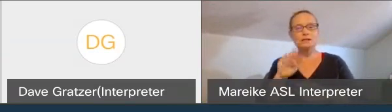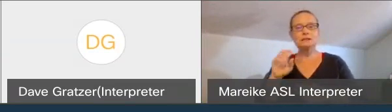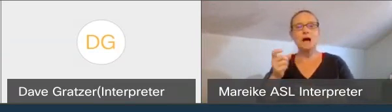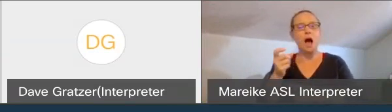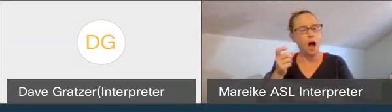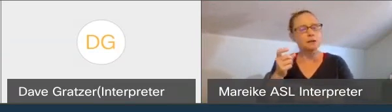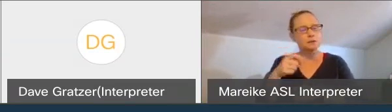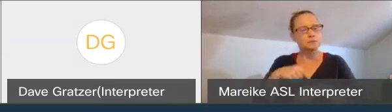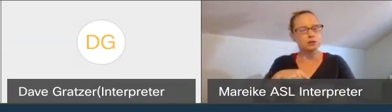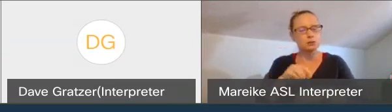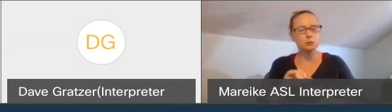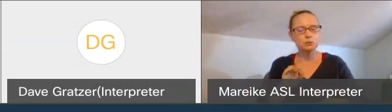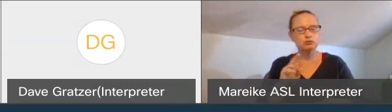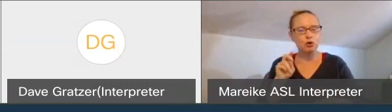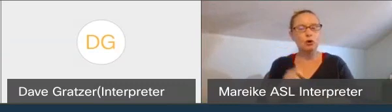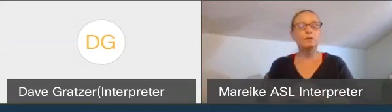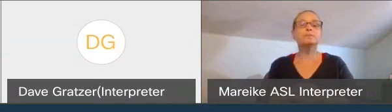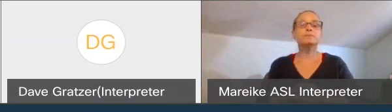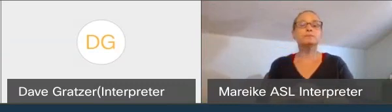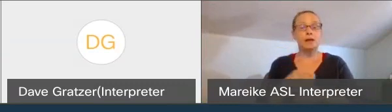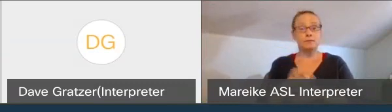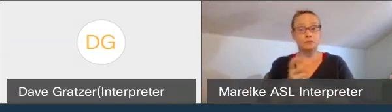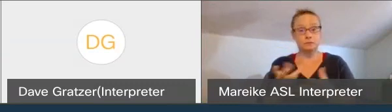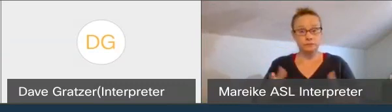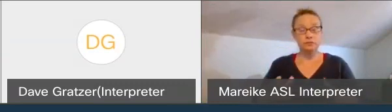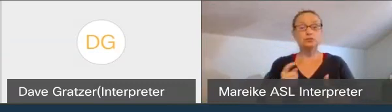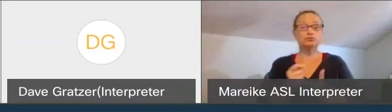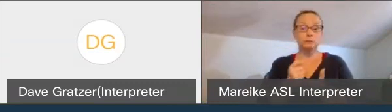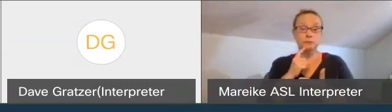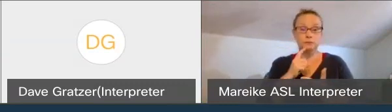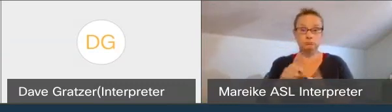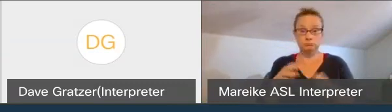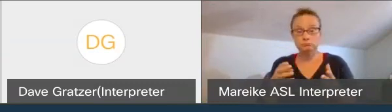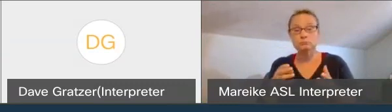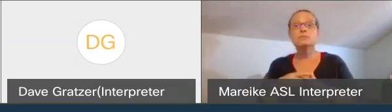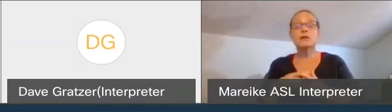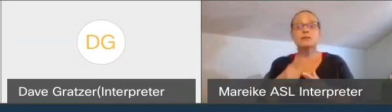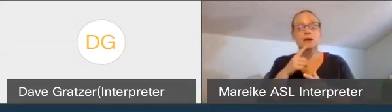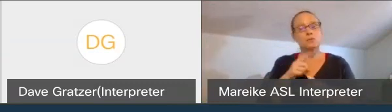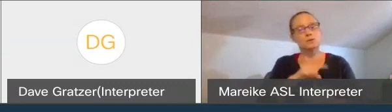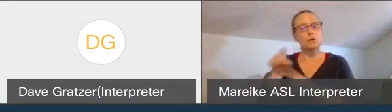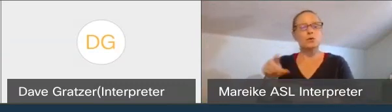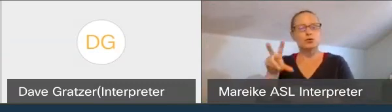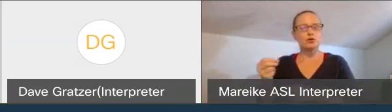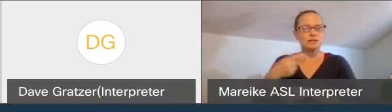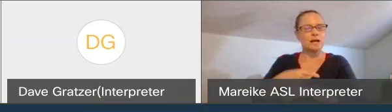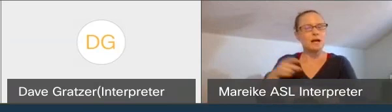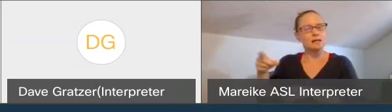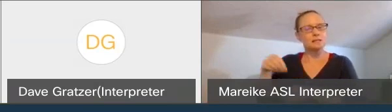Um, once two weeks have passed or treatment is open, they'll be sent to an inpatient. 30 days in Montana. 30 days is the maximum